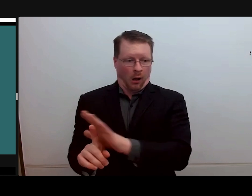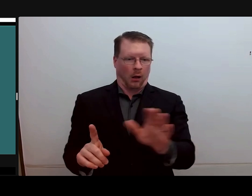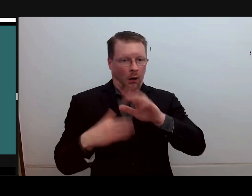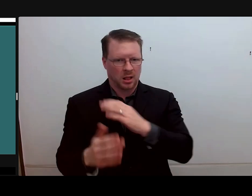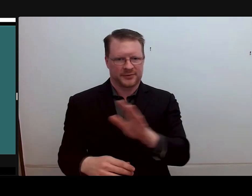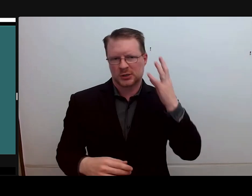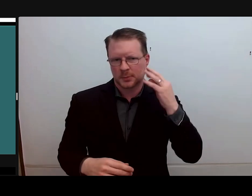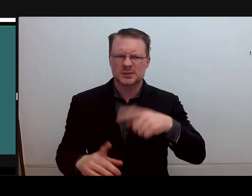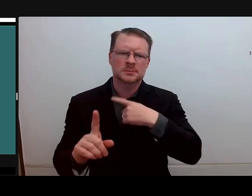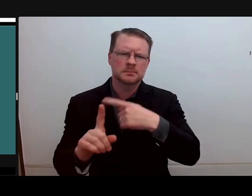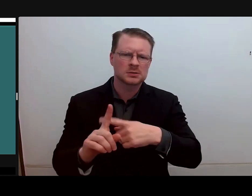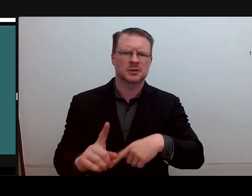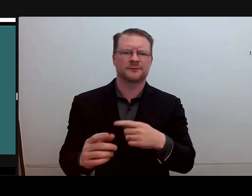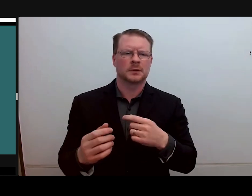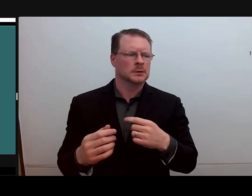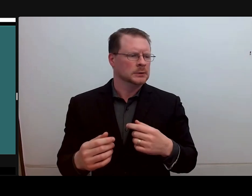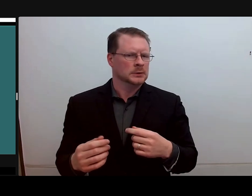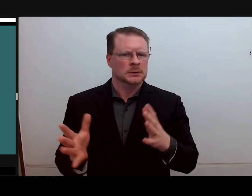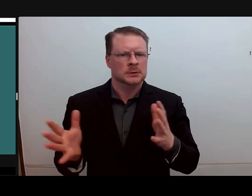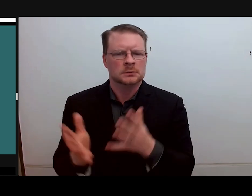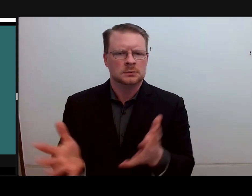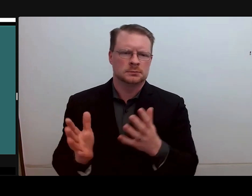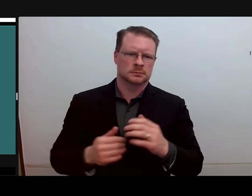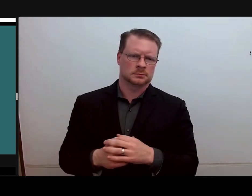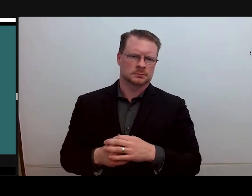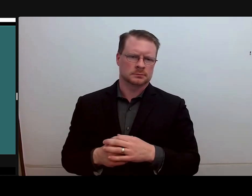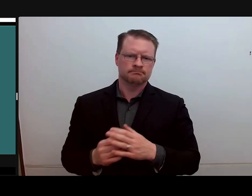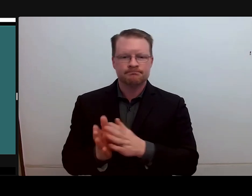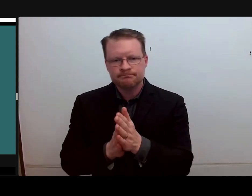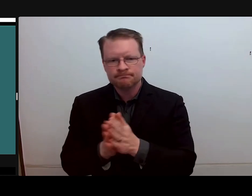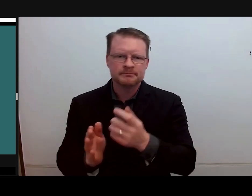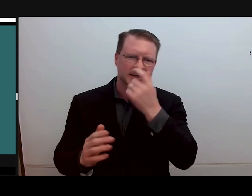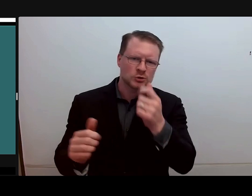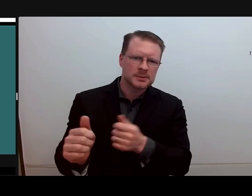so that all of their experiences are positive and are